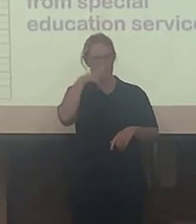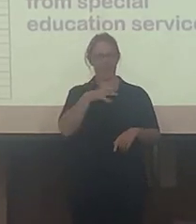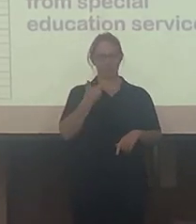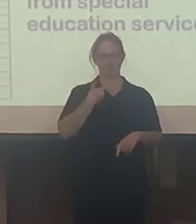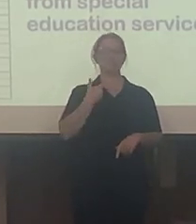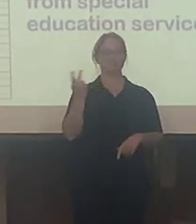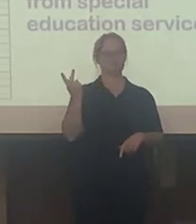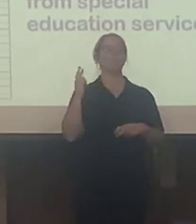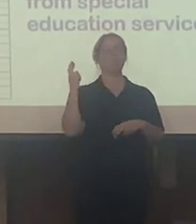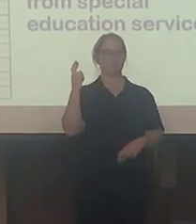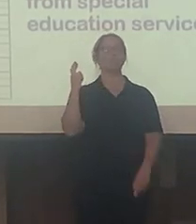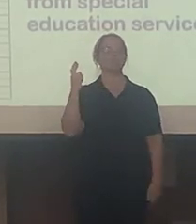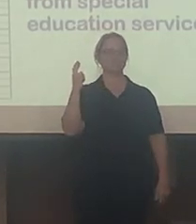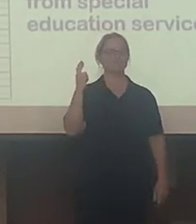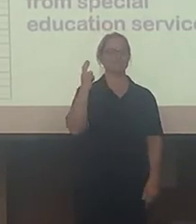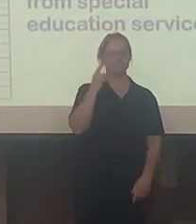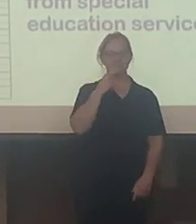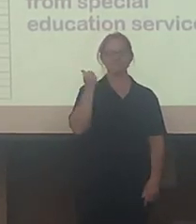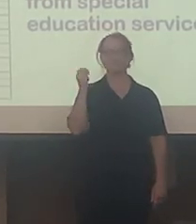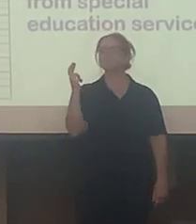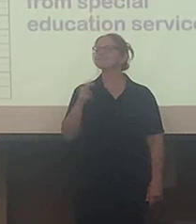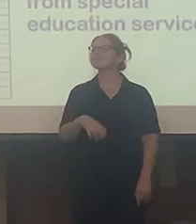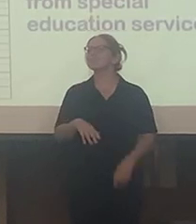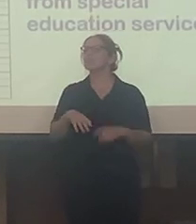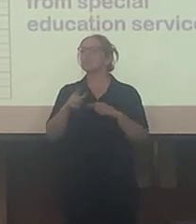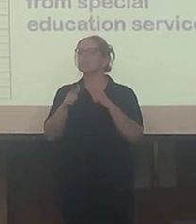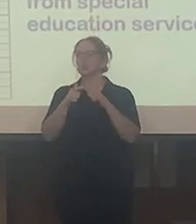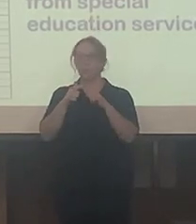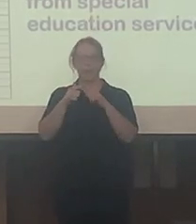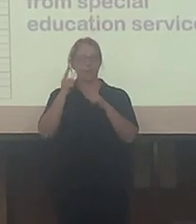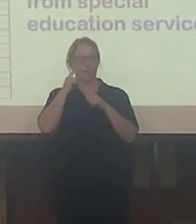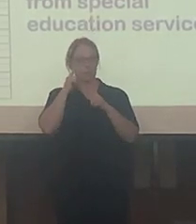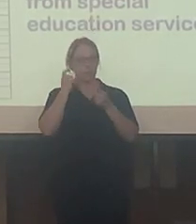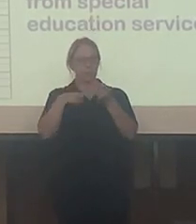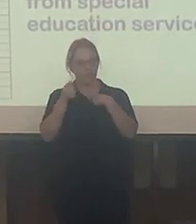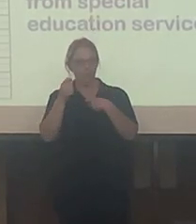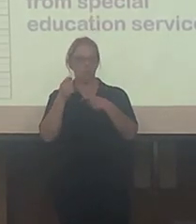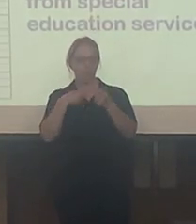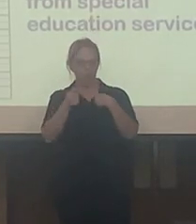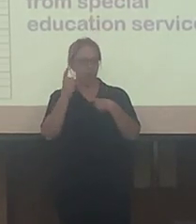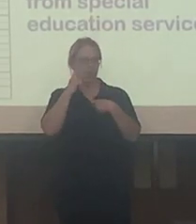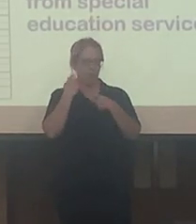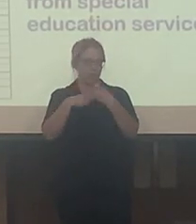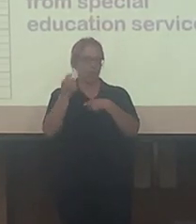and you know just about the time those ear molds you're turning them around under the age of five i